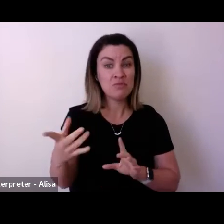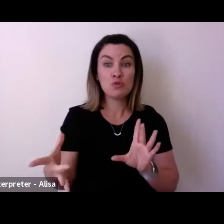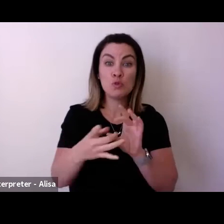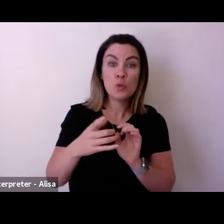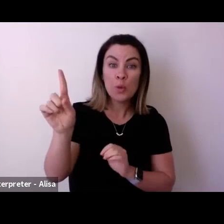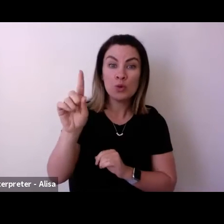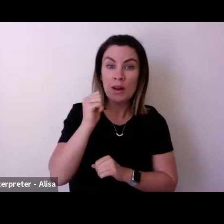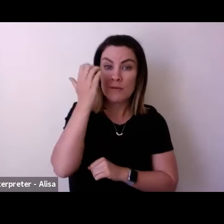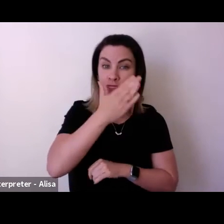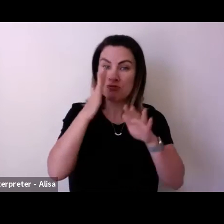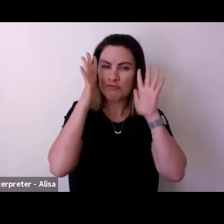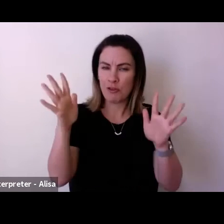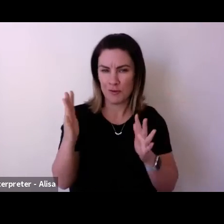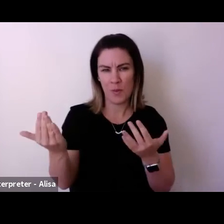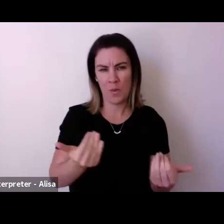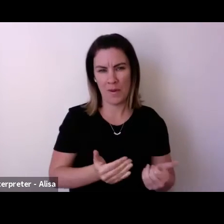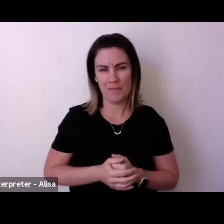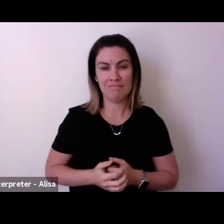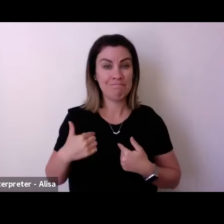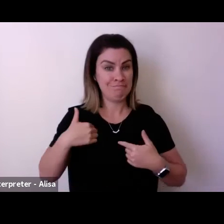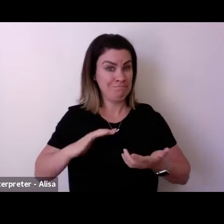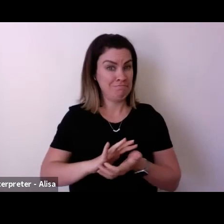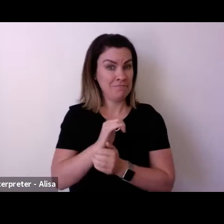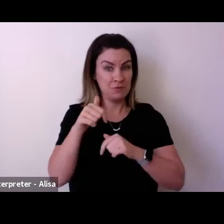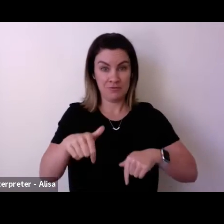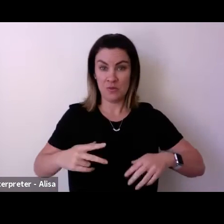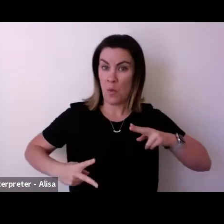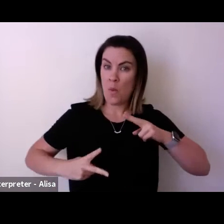in the disciplinary learning and industry and community settings .